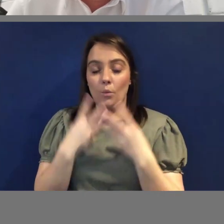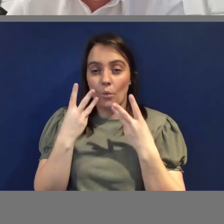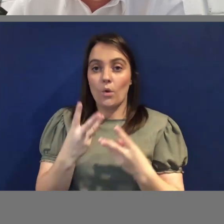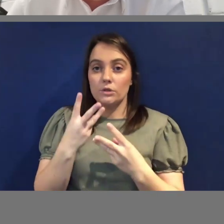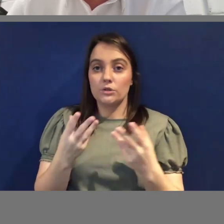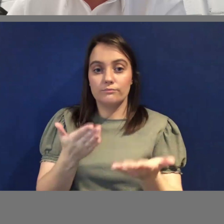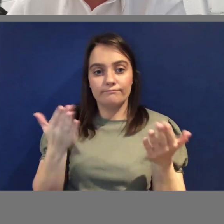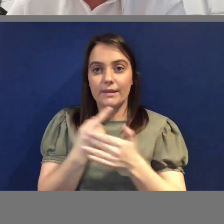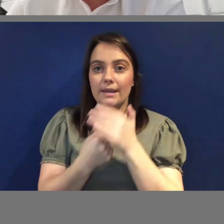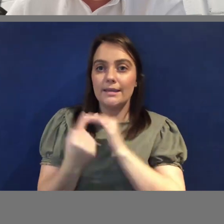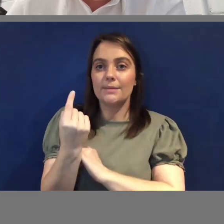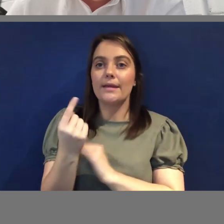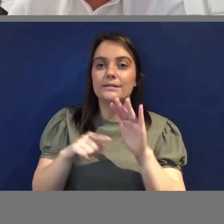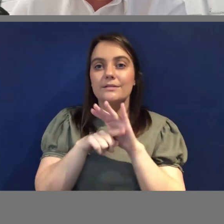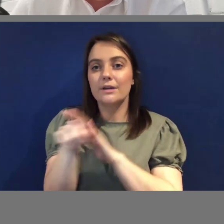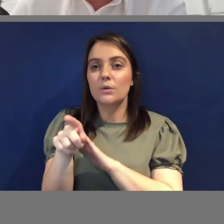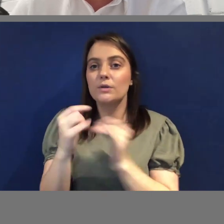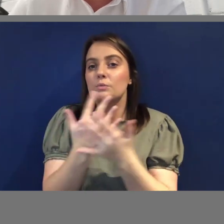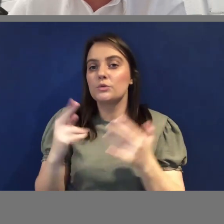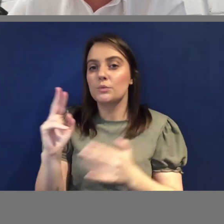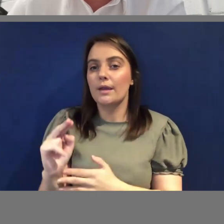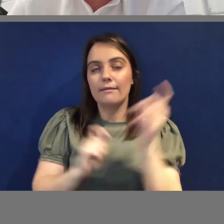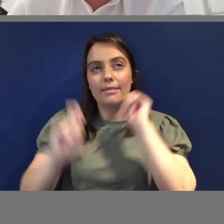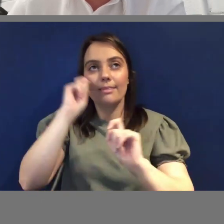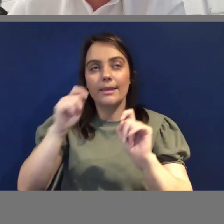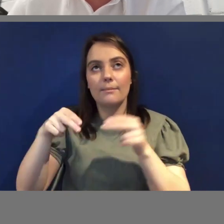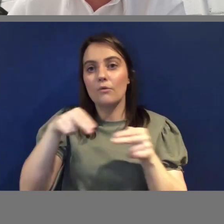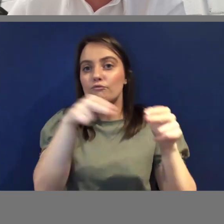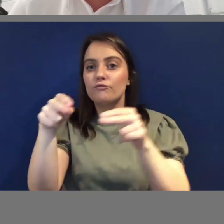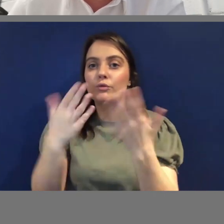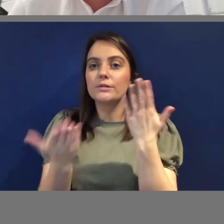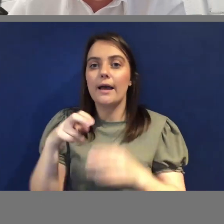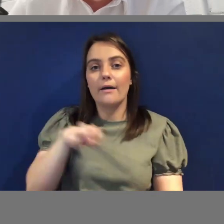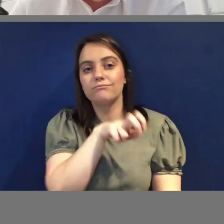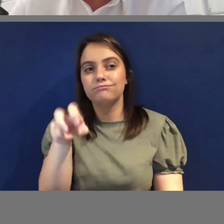possible uh consider procedures and routes for emergency evacuations at design stage so again